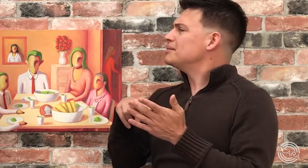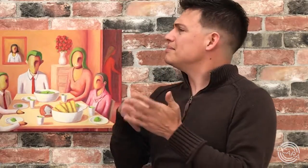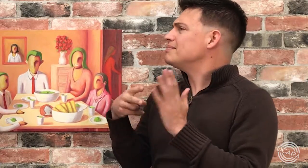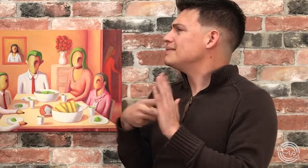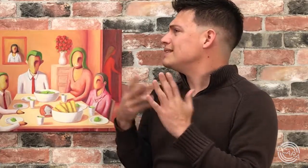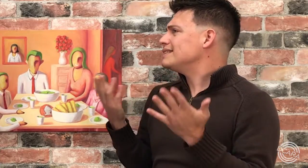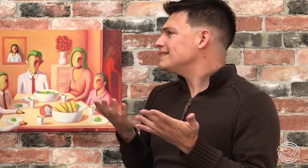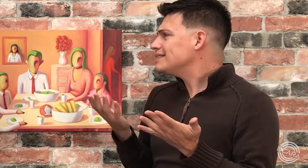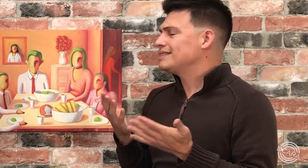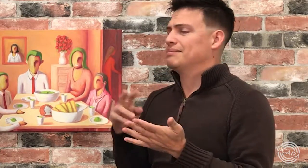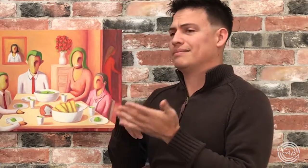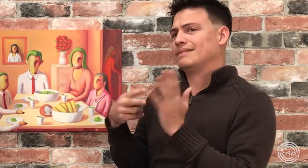What does that mean?